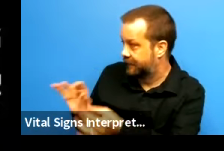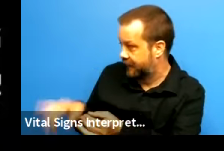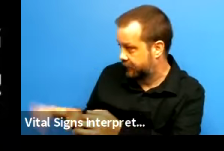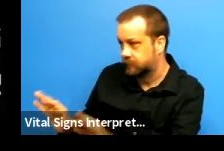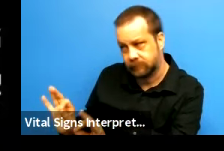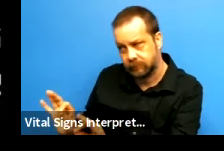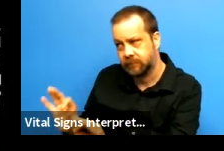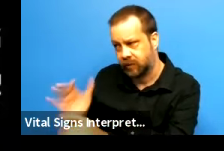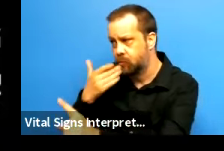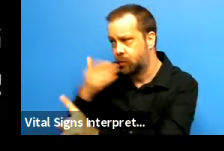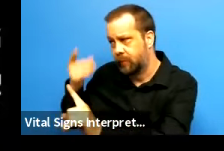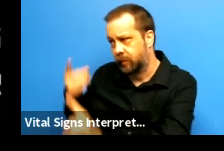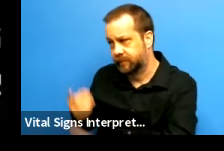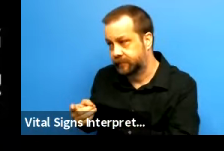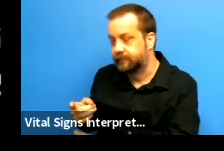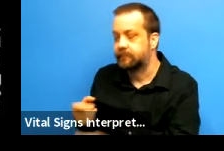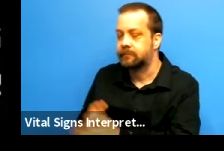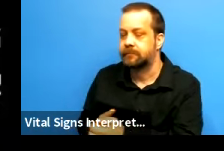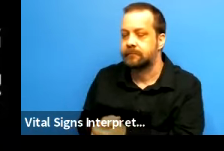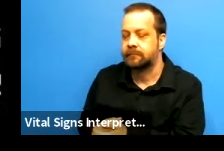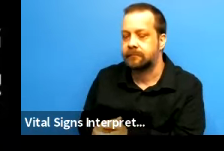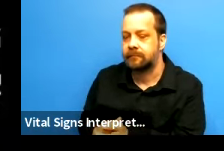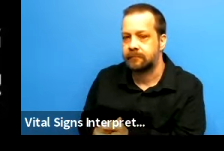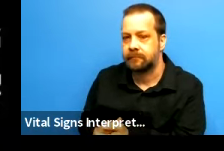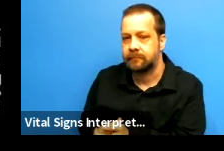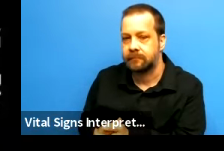We've been thinking about too looking through the lens